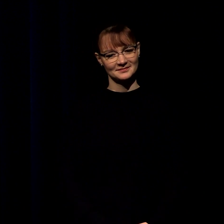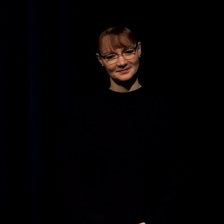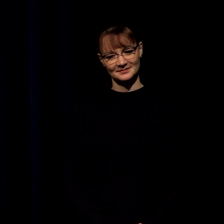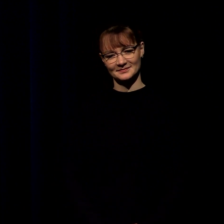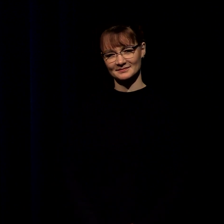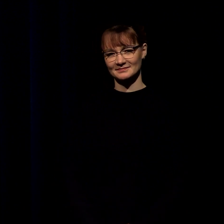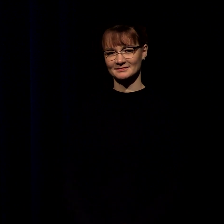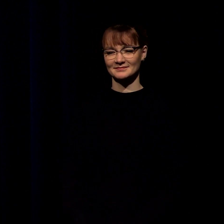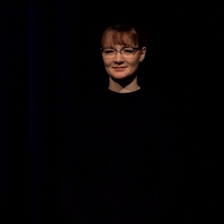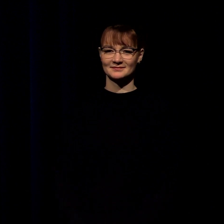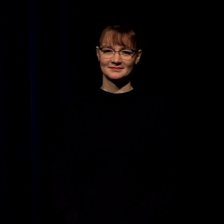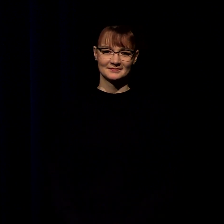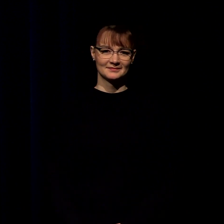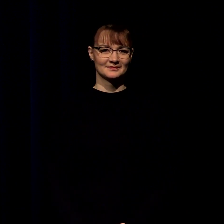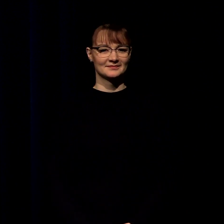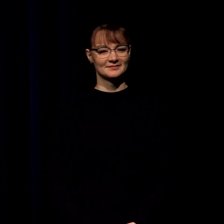somebody to you